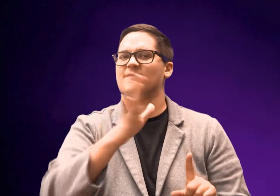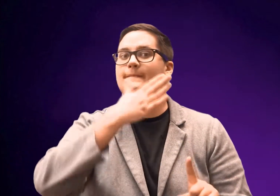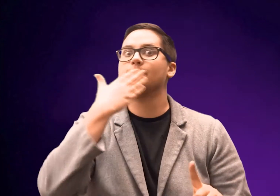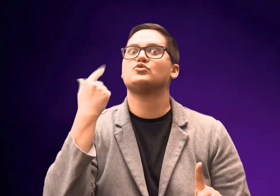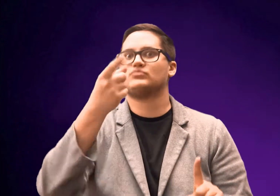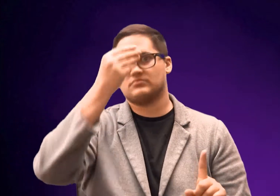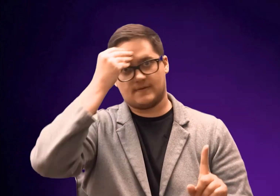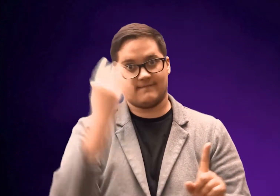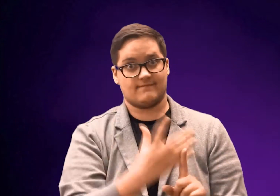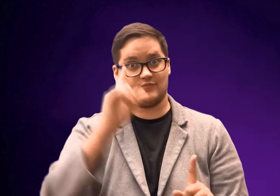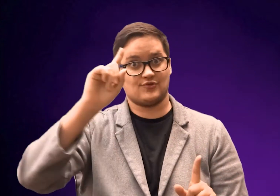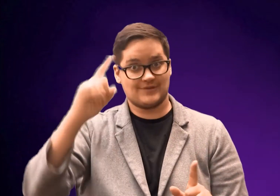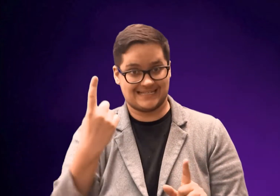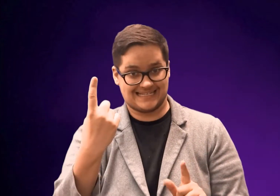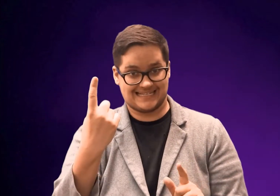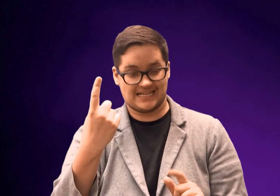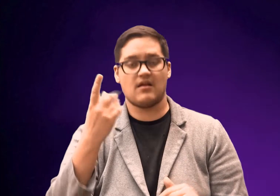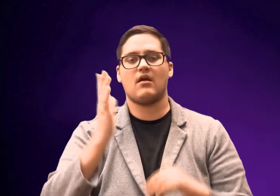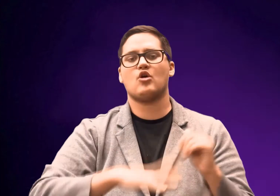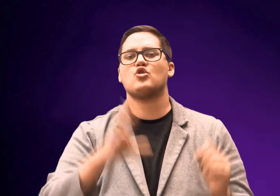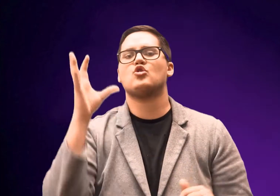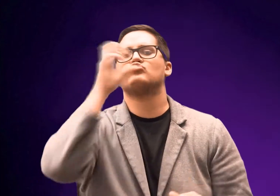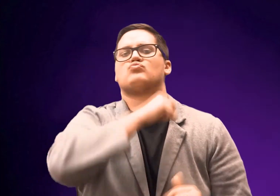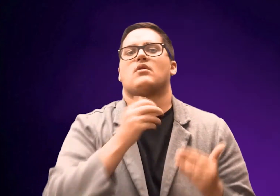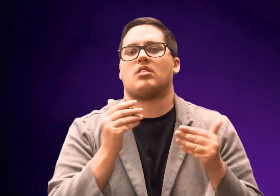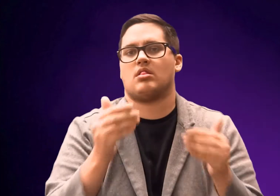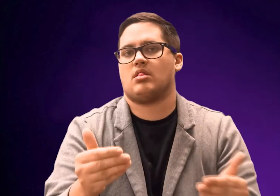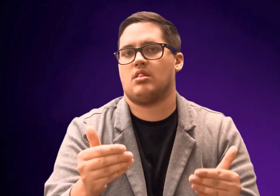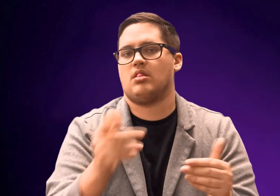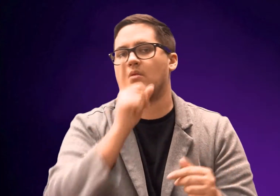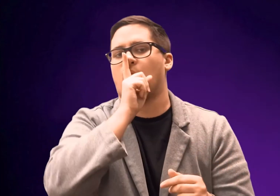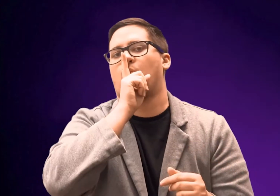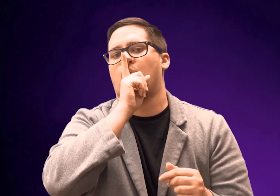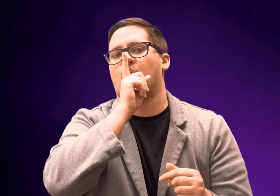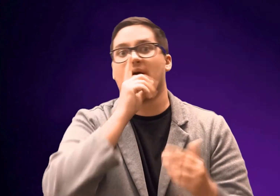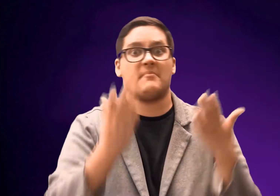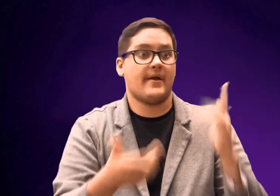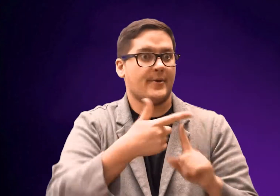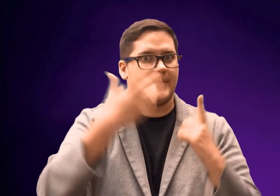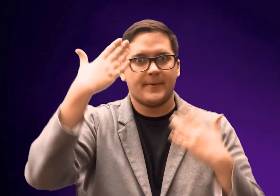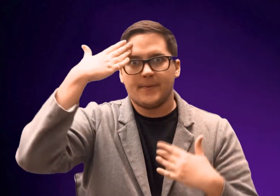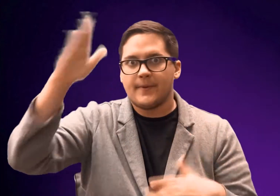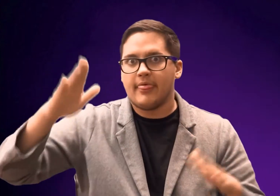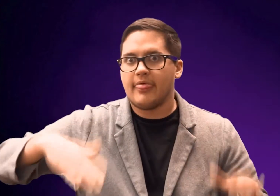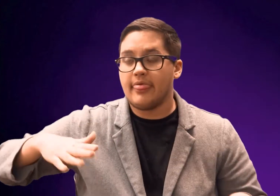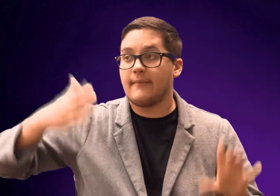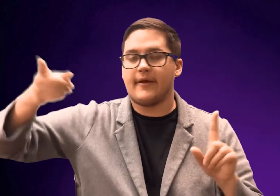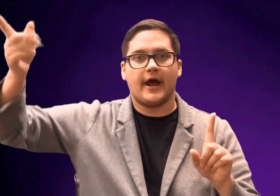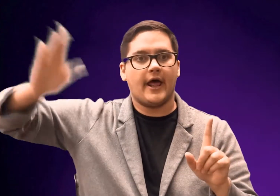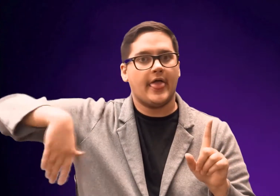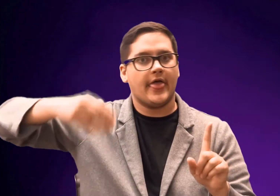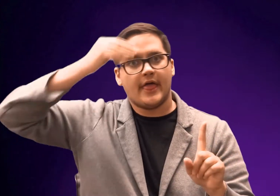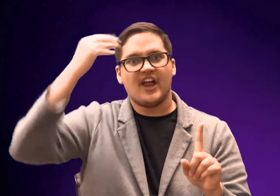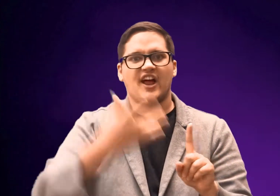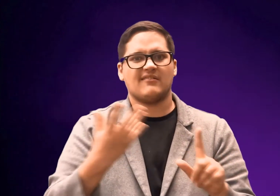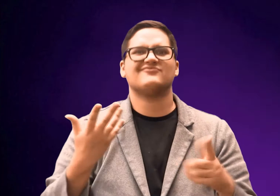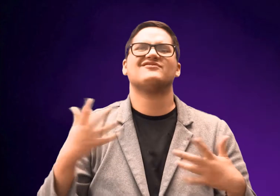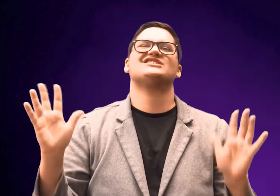it is always safer not to assume your partners know you are HIV-positive if you have not told them.